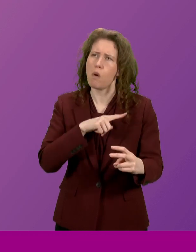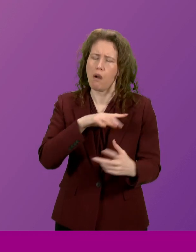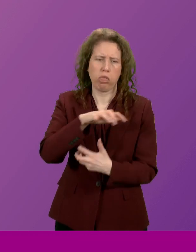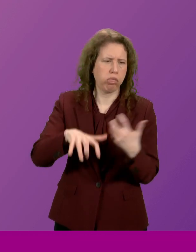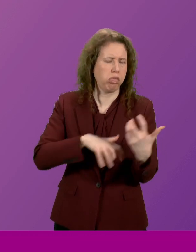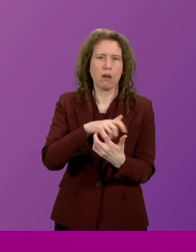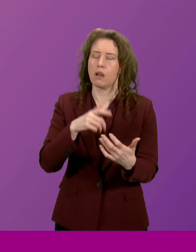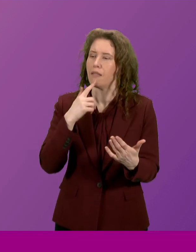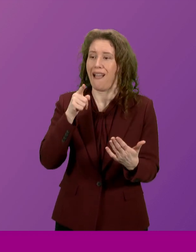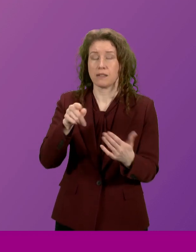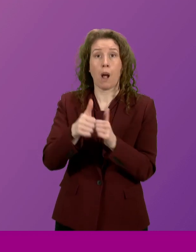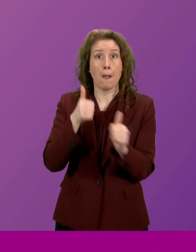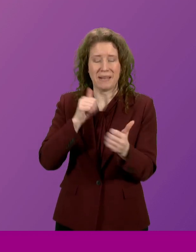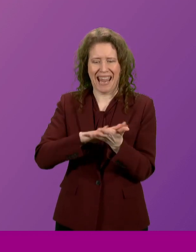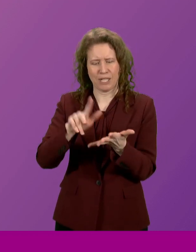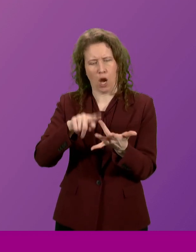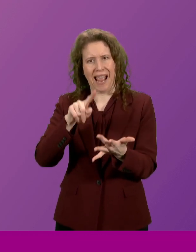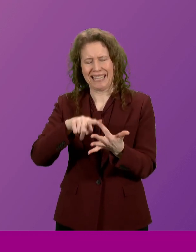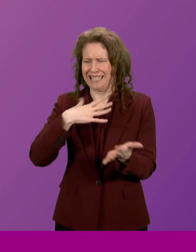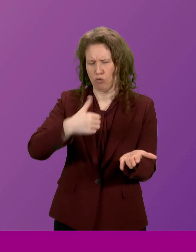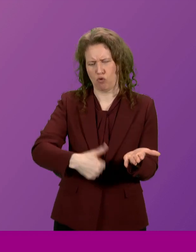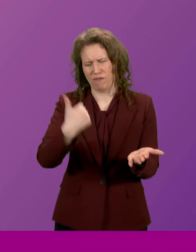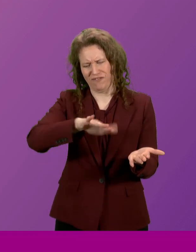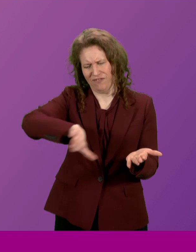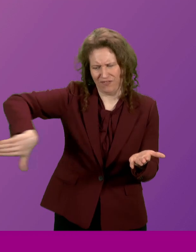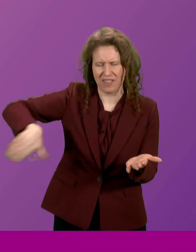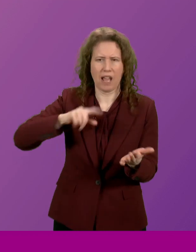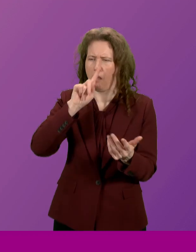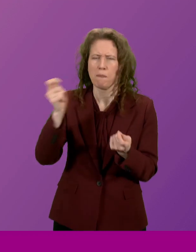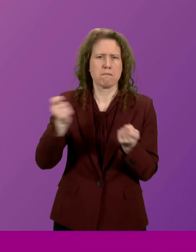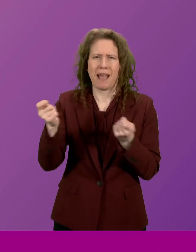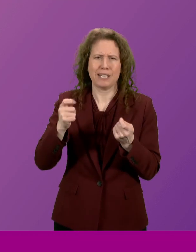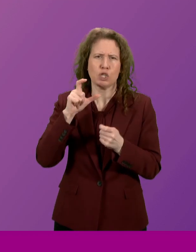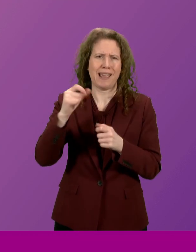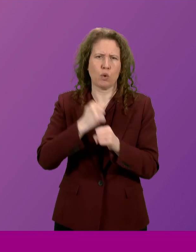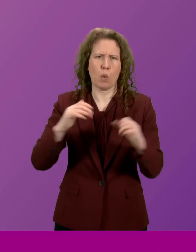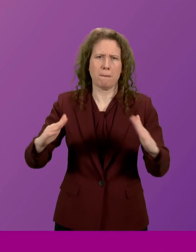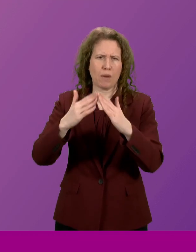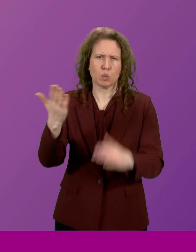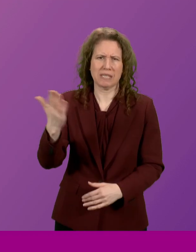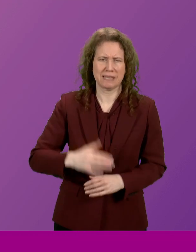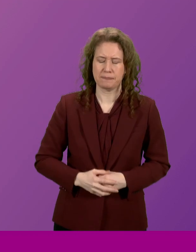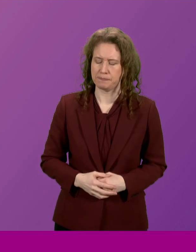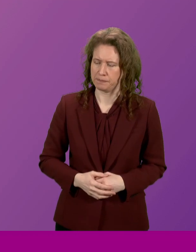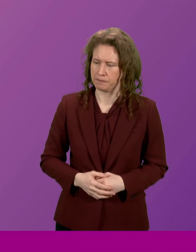remove HIE from the management of our Cairngorm mountain after nearly six years of incompetence.